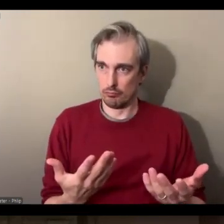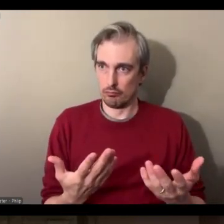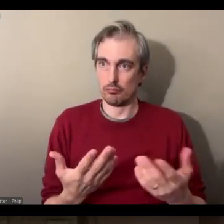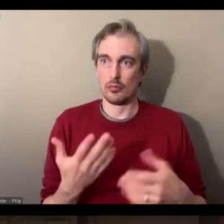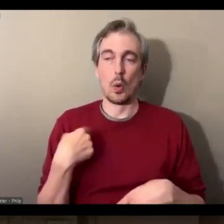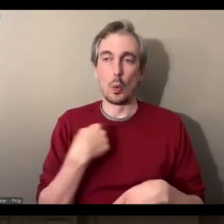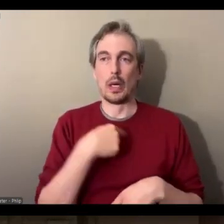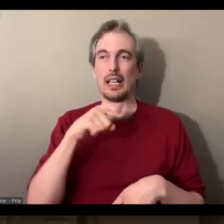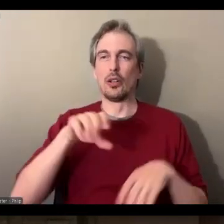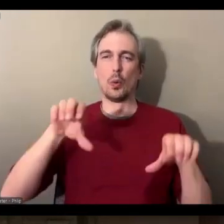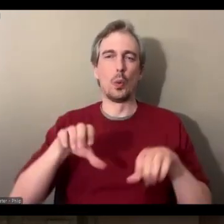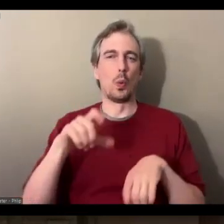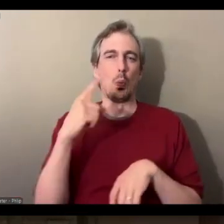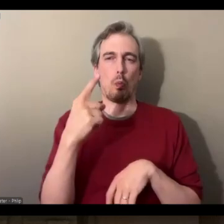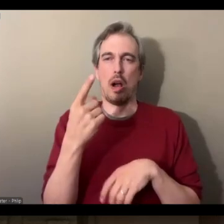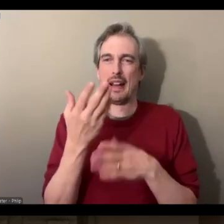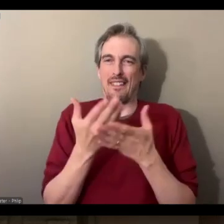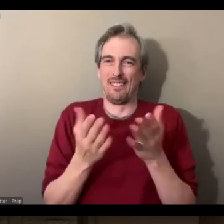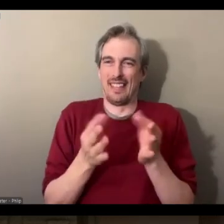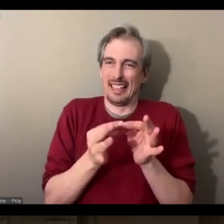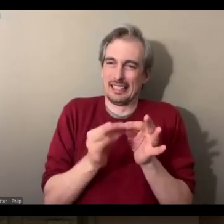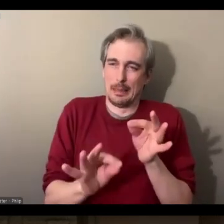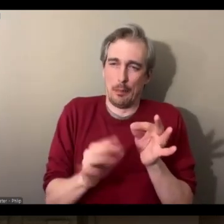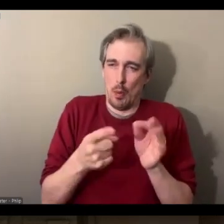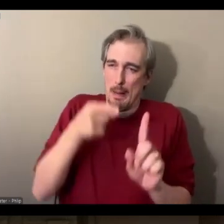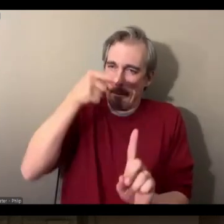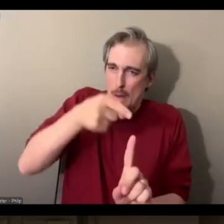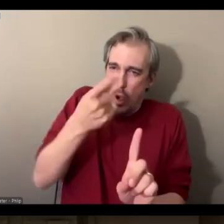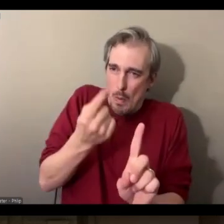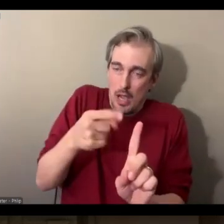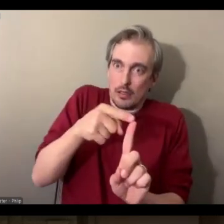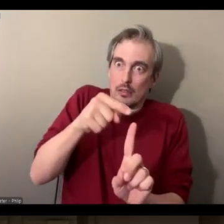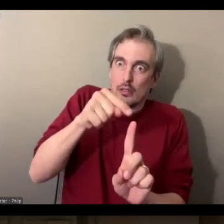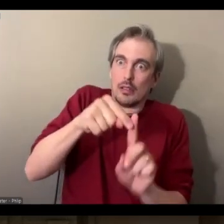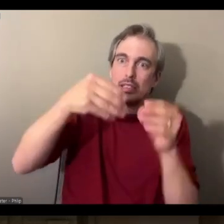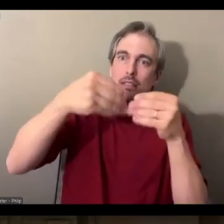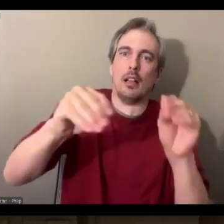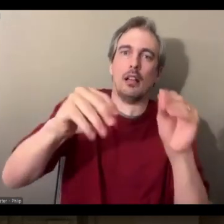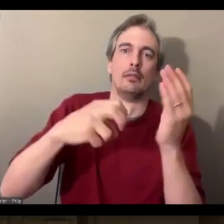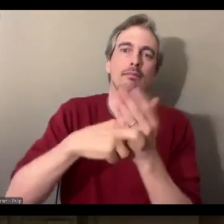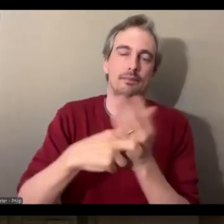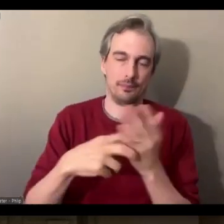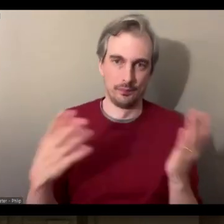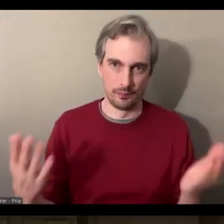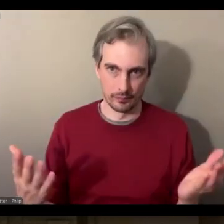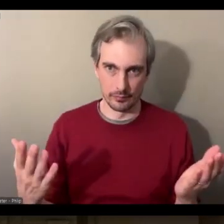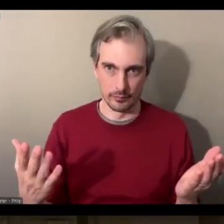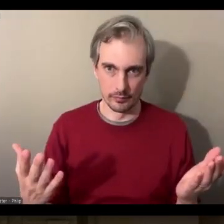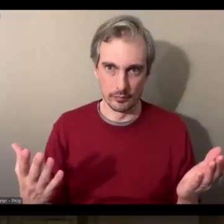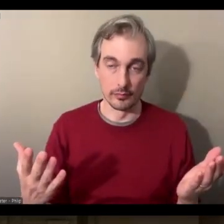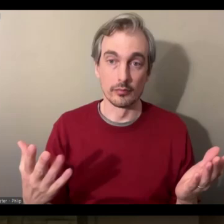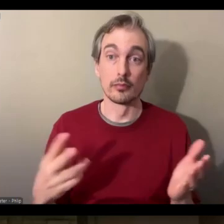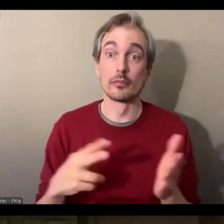you a ticket. It needs to give you a good seat map that you can understand, whether you're looking at